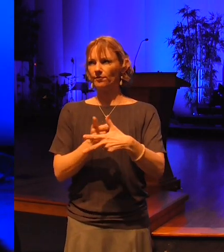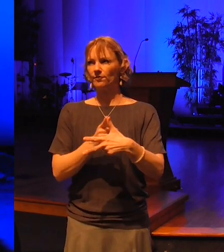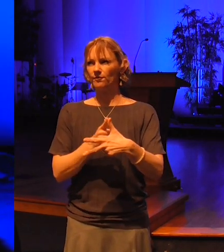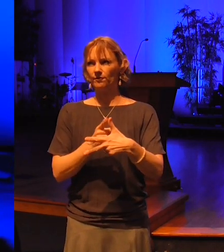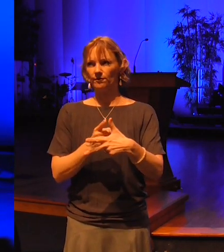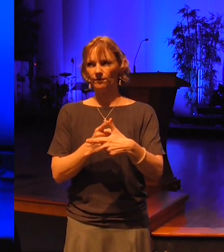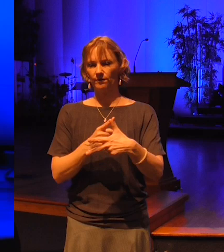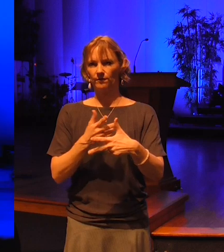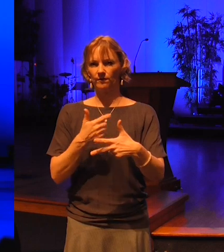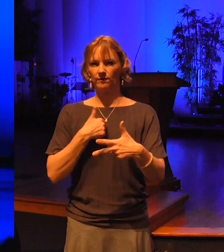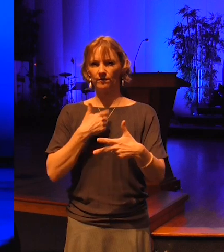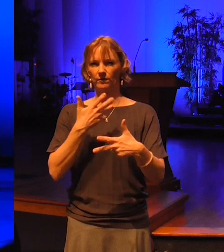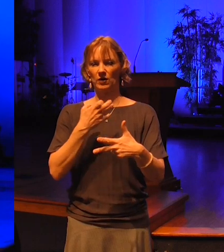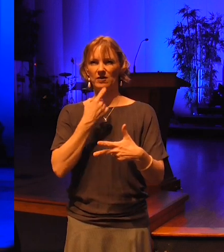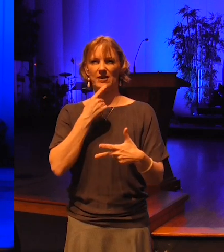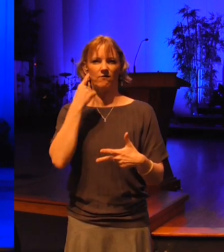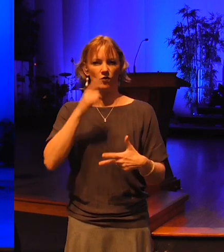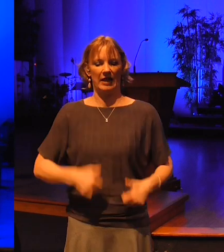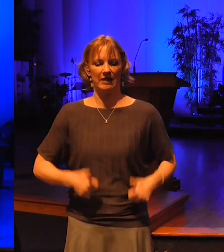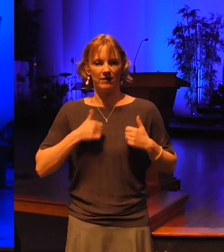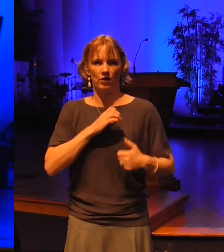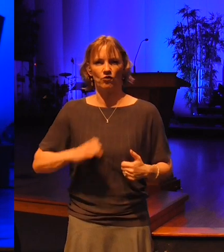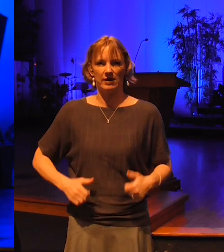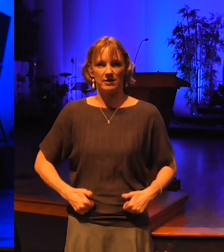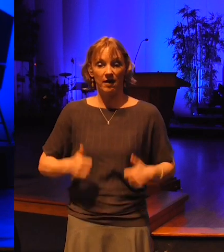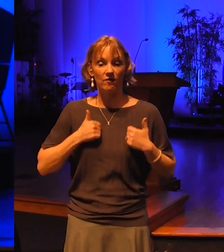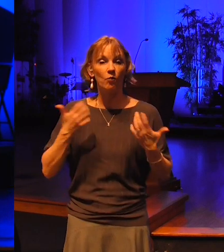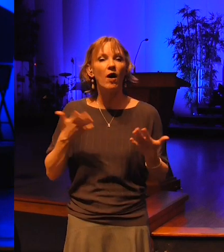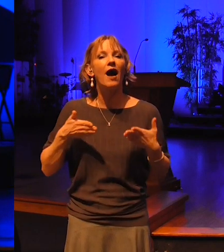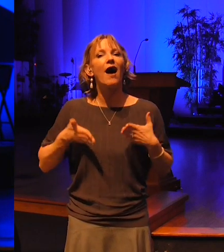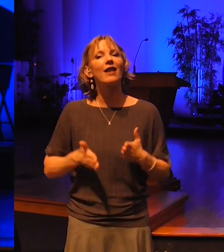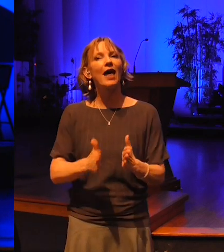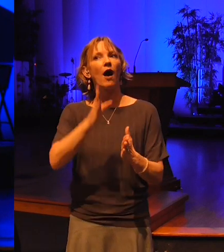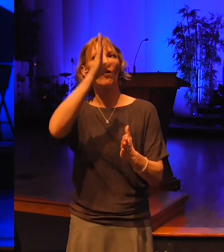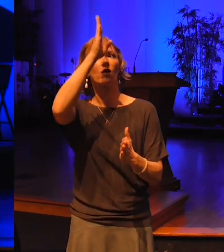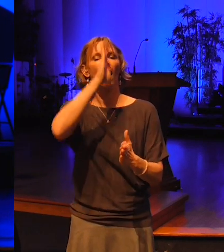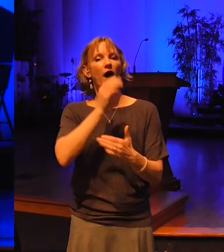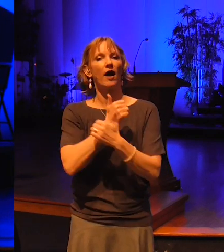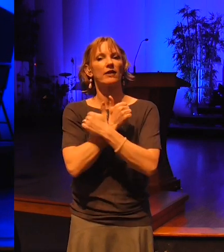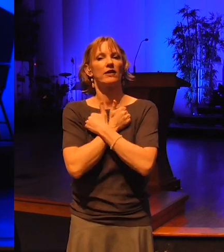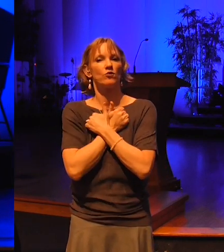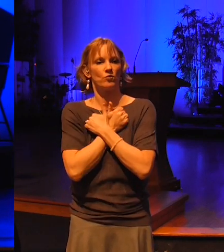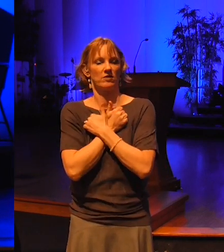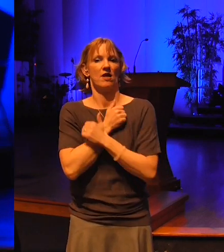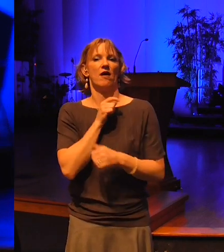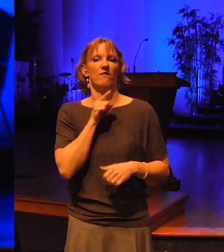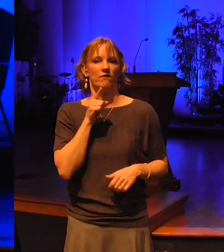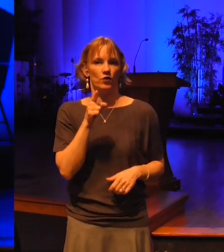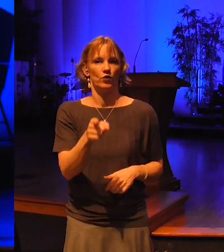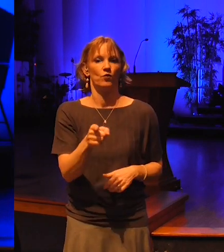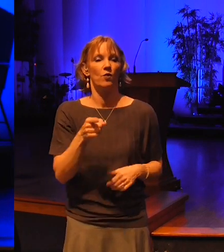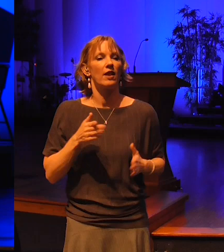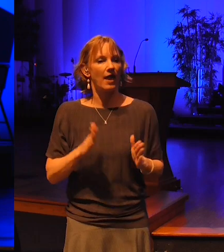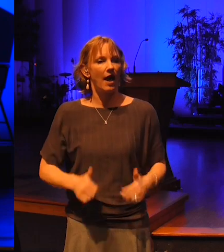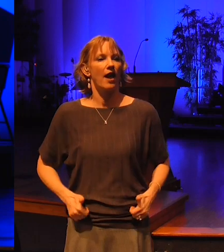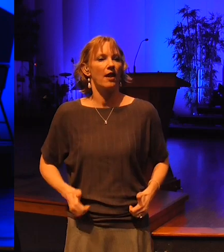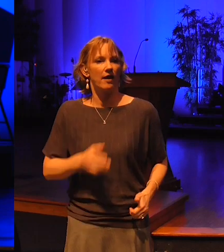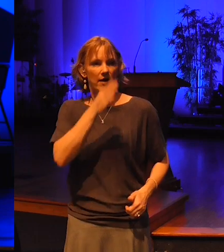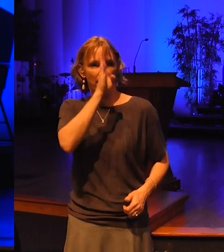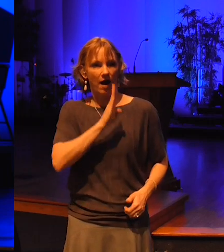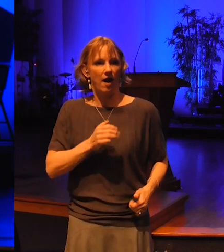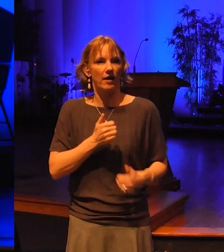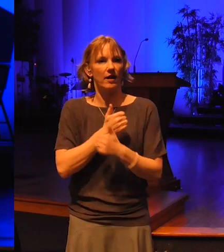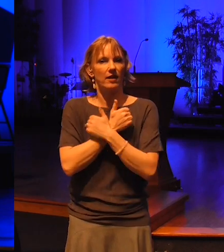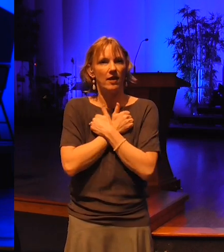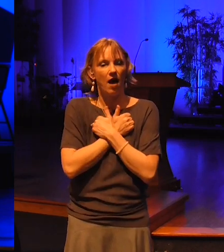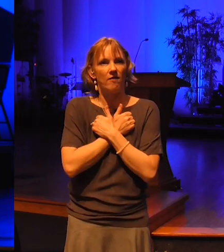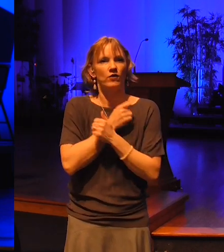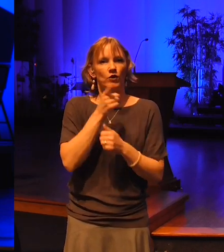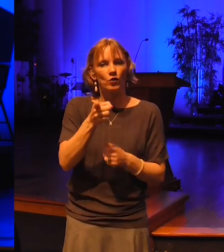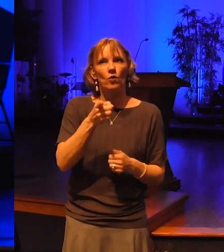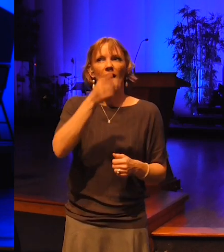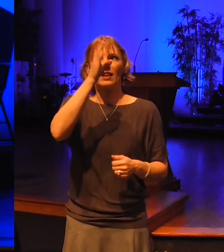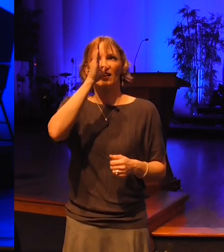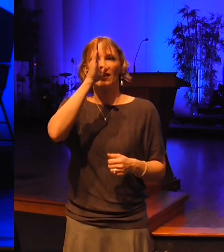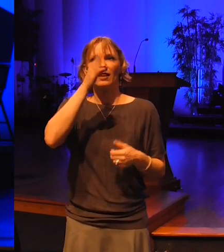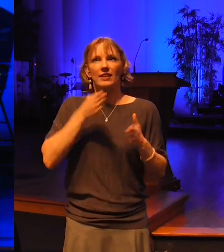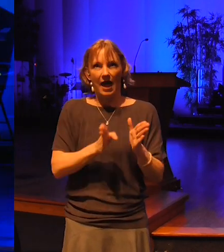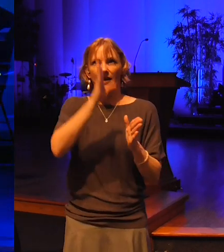living the Christ life is to let God love you let God love you or let God love through you